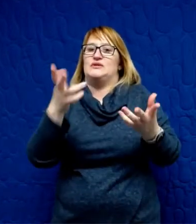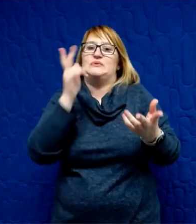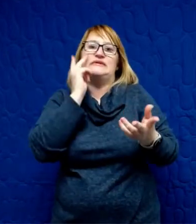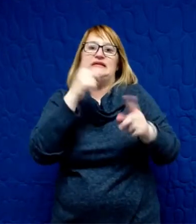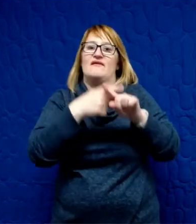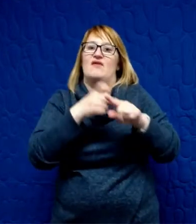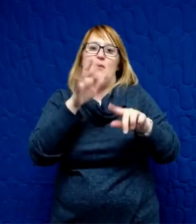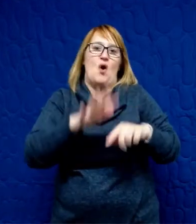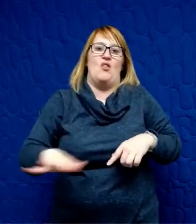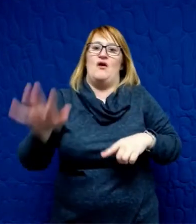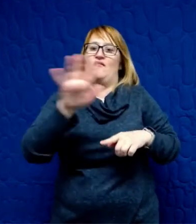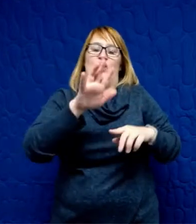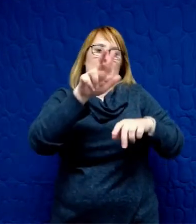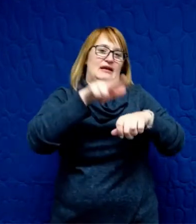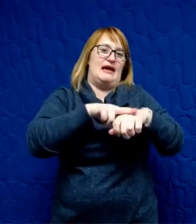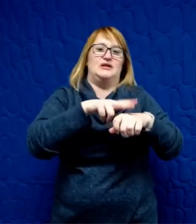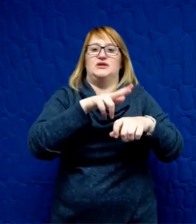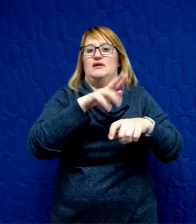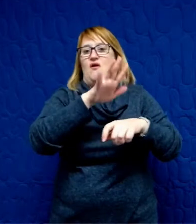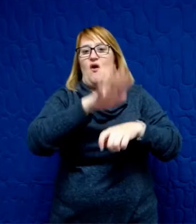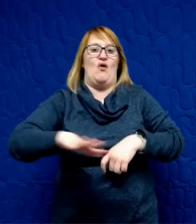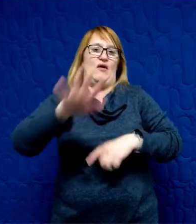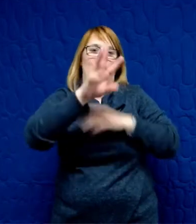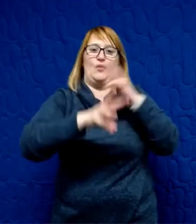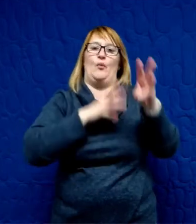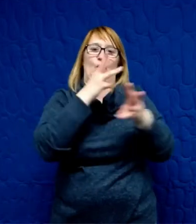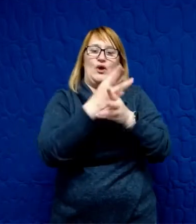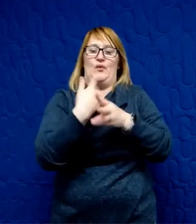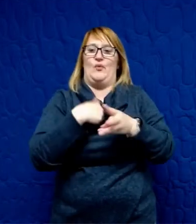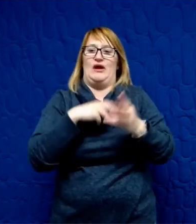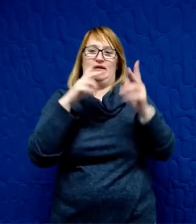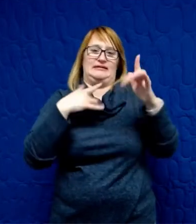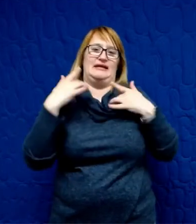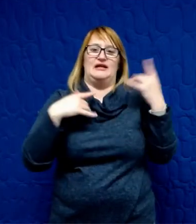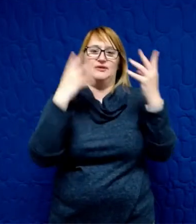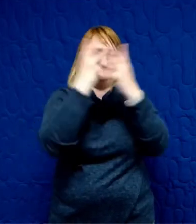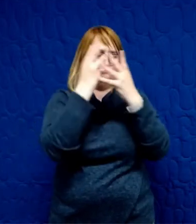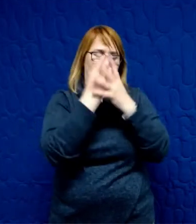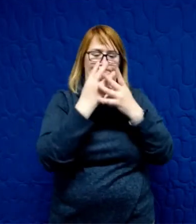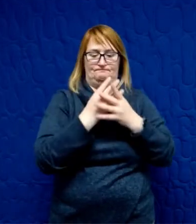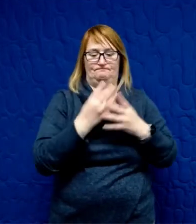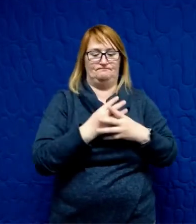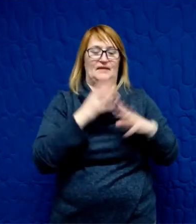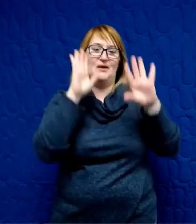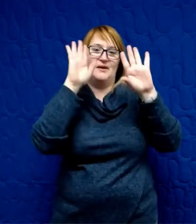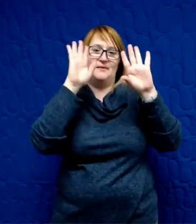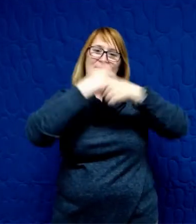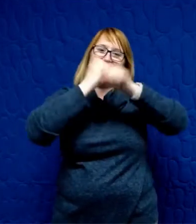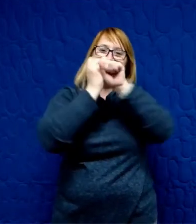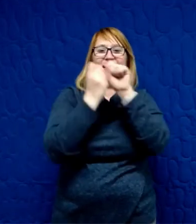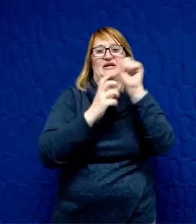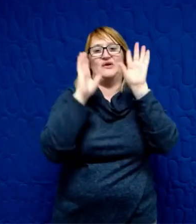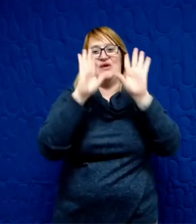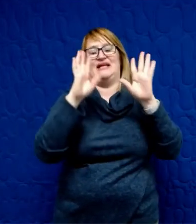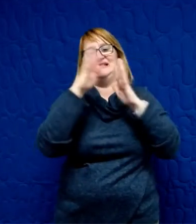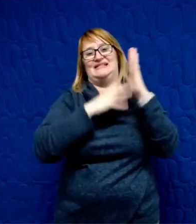around the world and we are looking forward to sifting through those and and creating a great schedule for you guys. So any other question do y'all can think